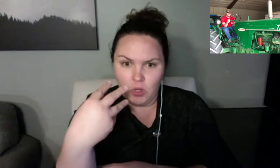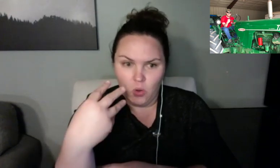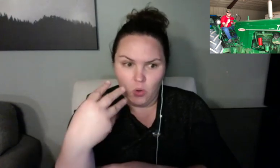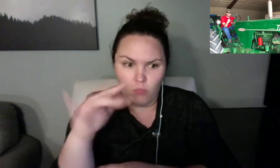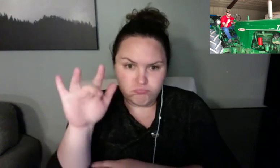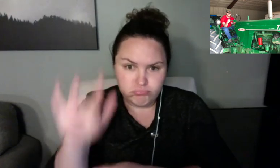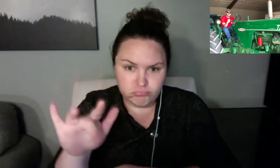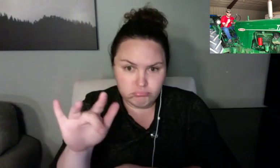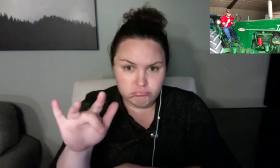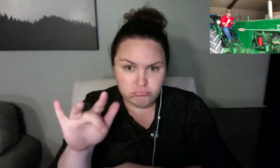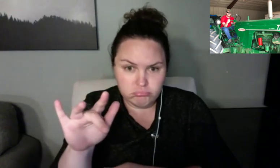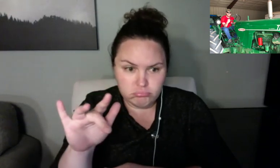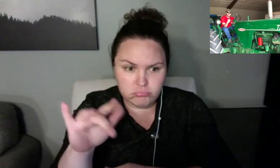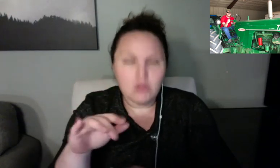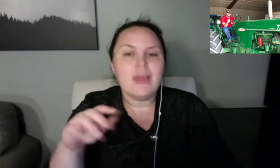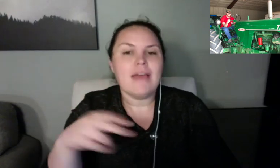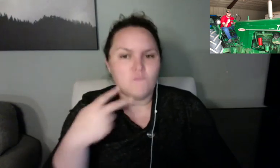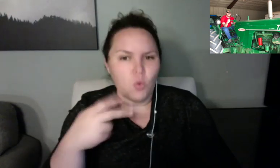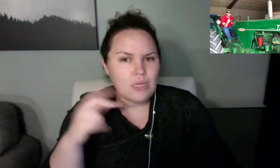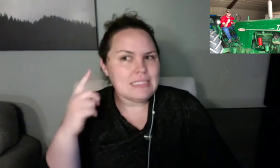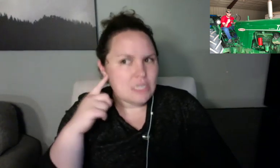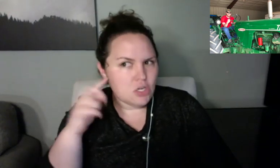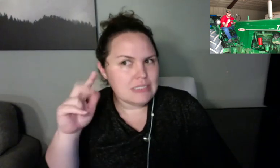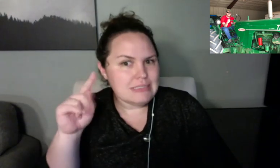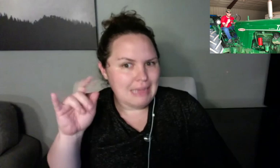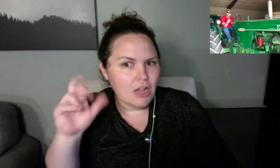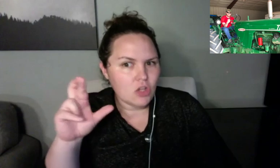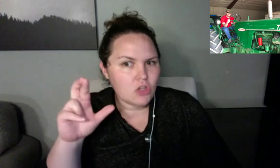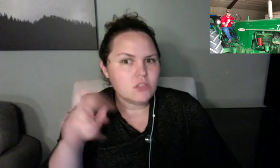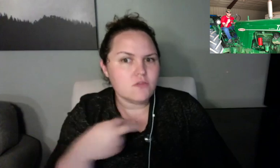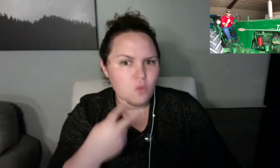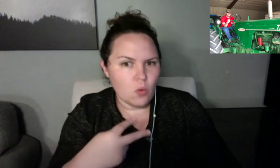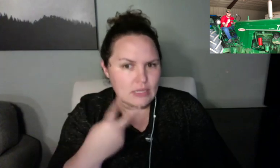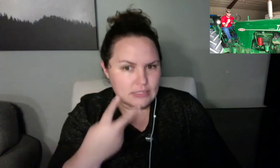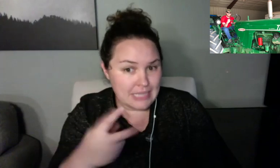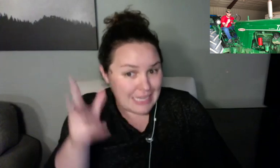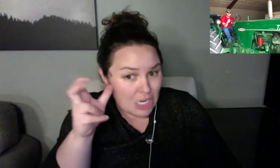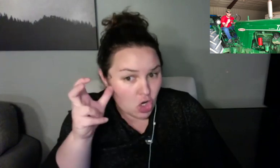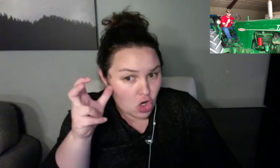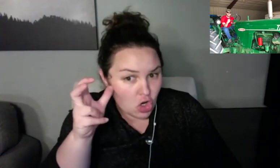Tyler: Okay. Is this okay? >> RJ: Yep, gotcha.